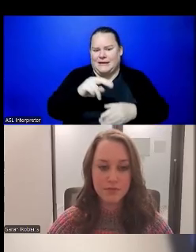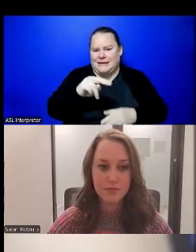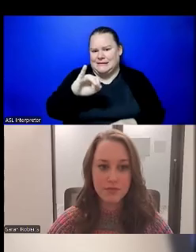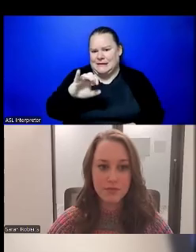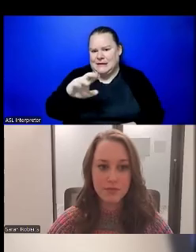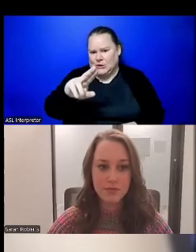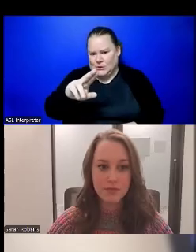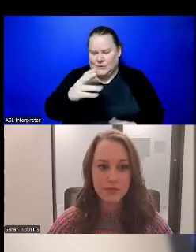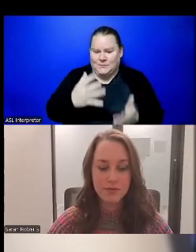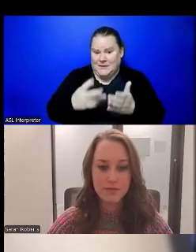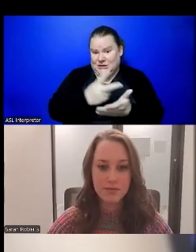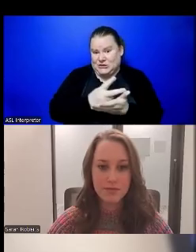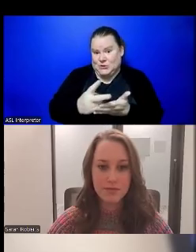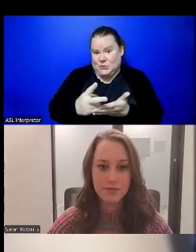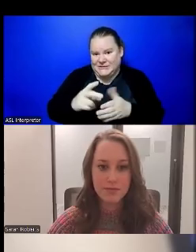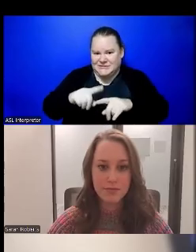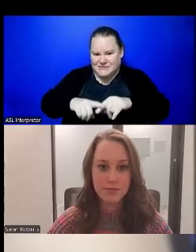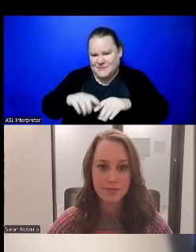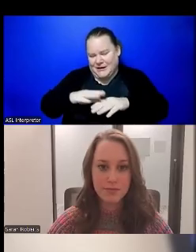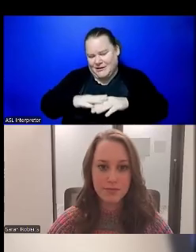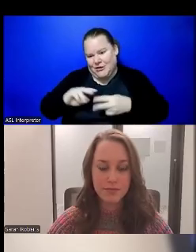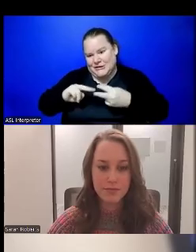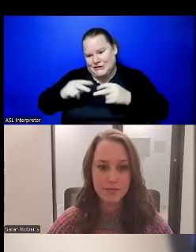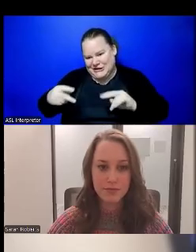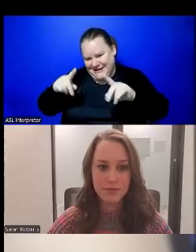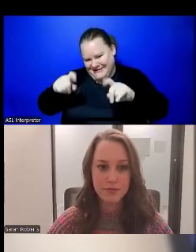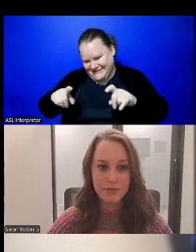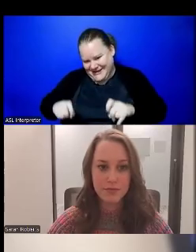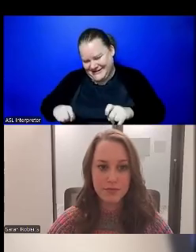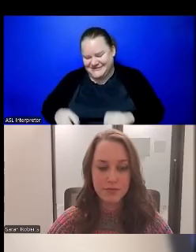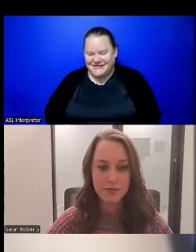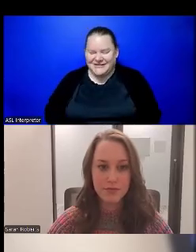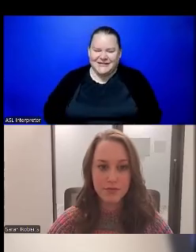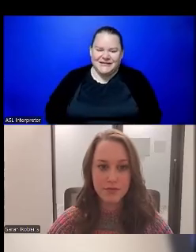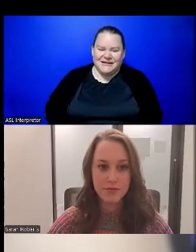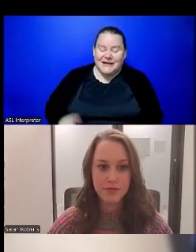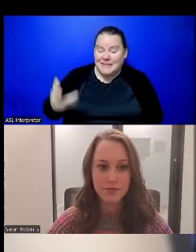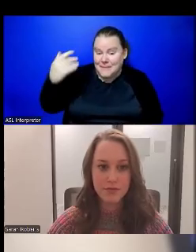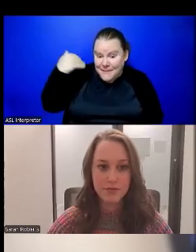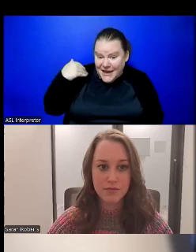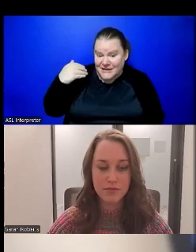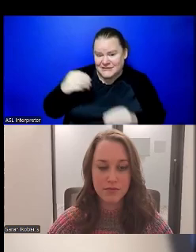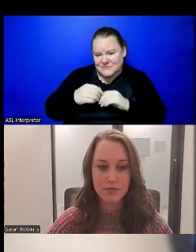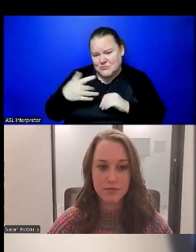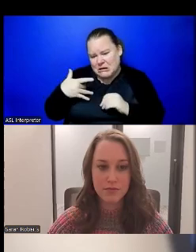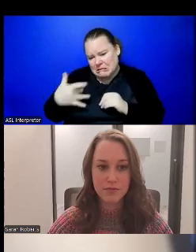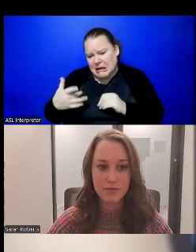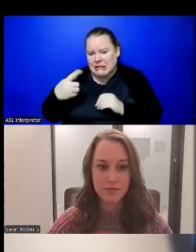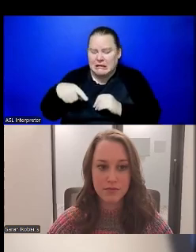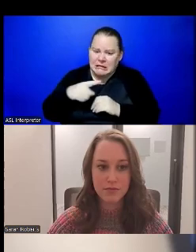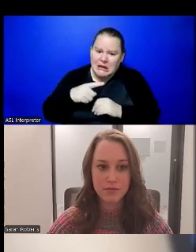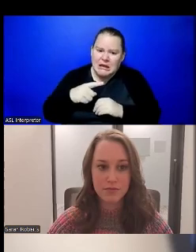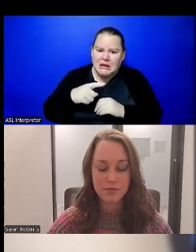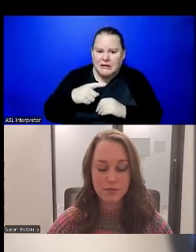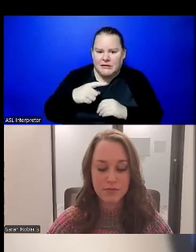genetic testing comes back. I think in the past, it was more likely that they would make it out eventually and make it till